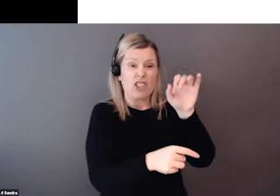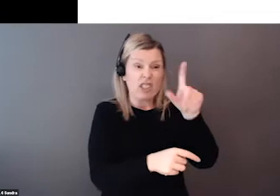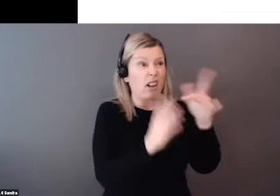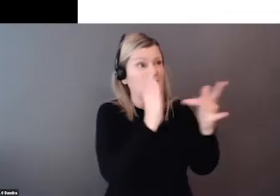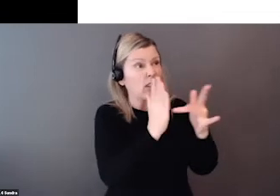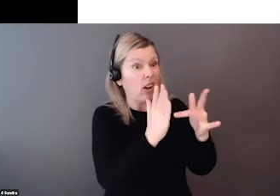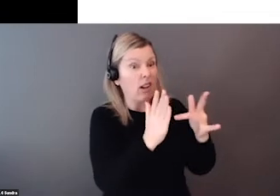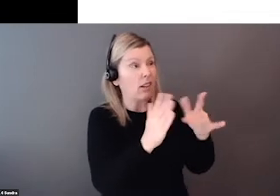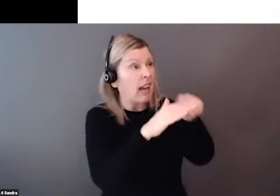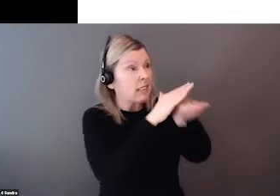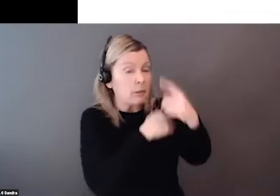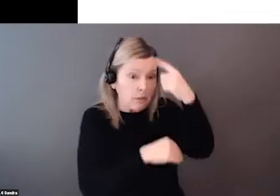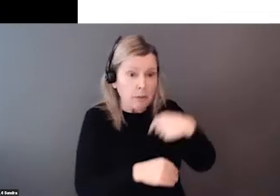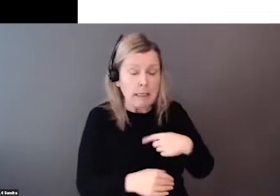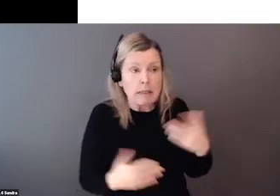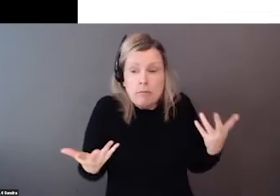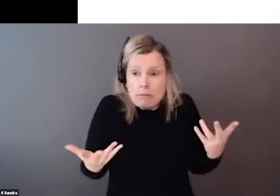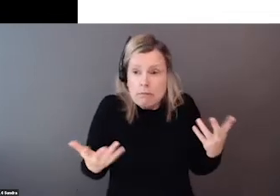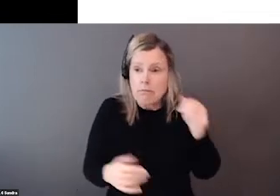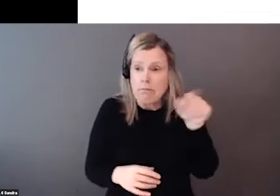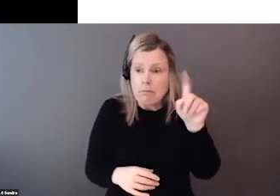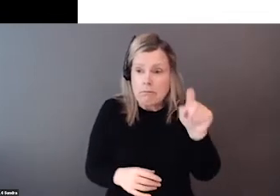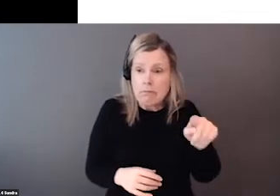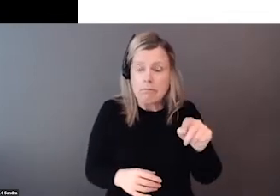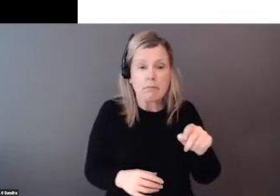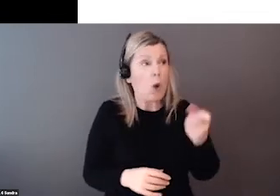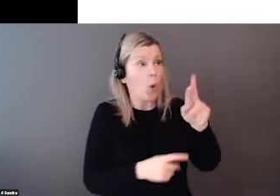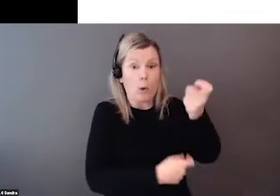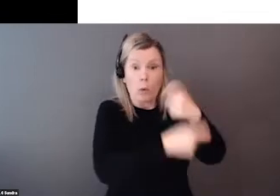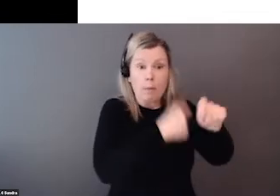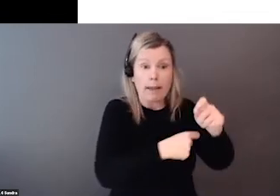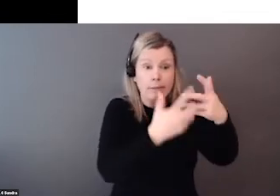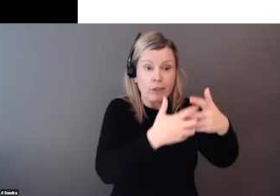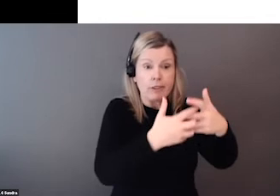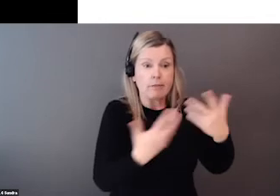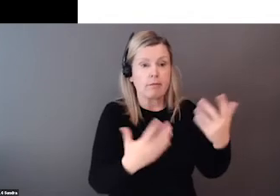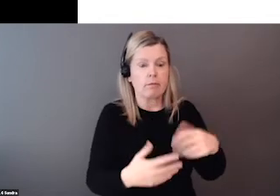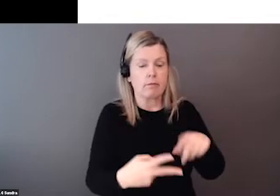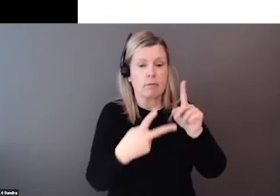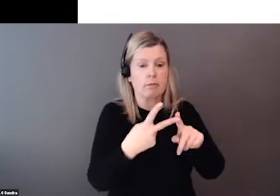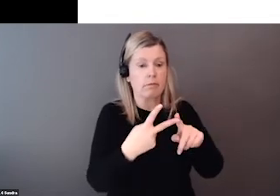which could result in displacement from their current employment, physical accessibility to work places in the community